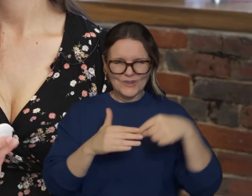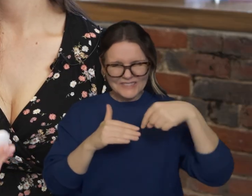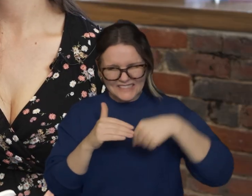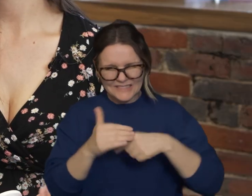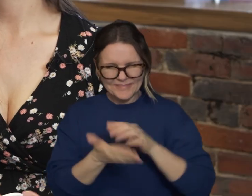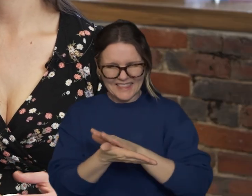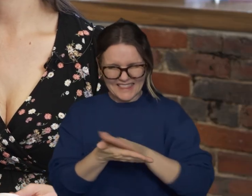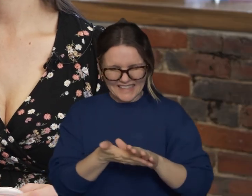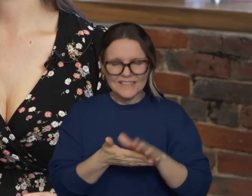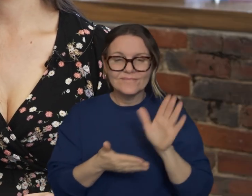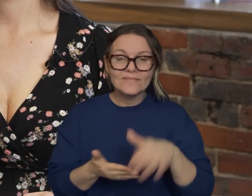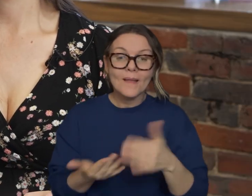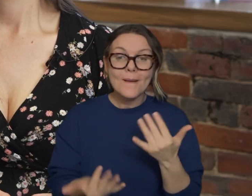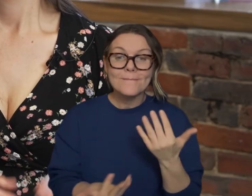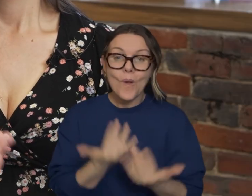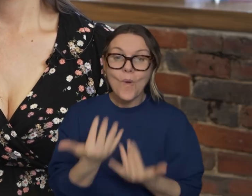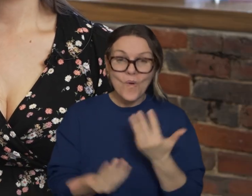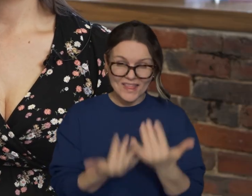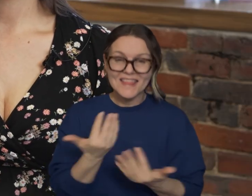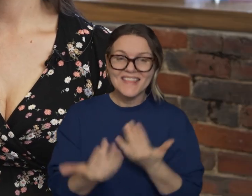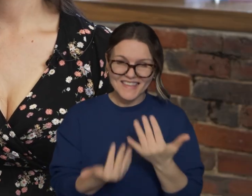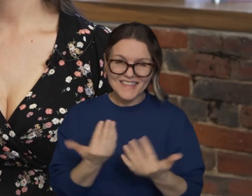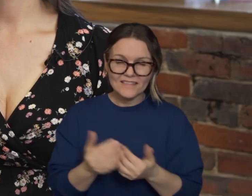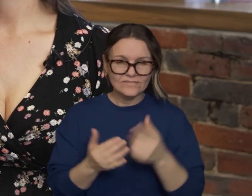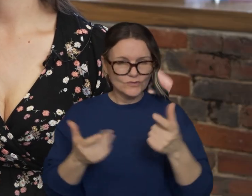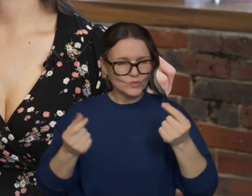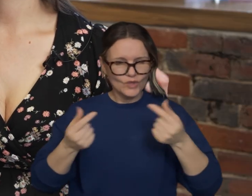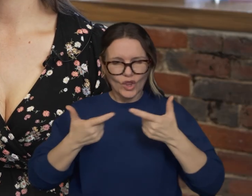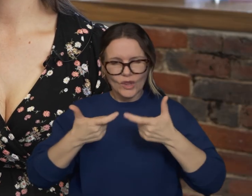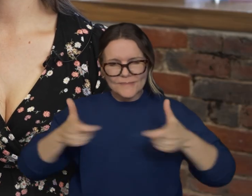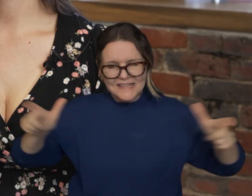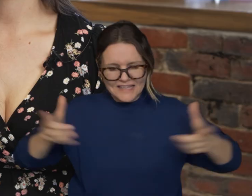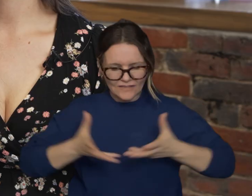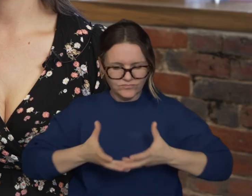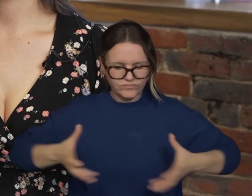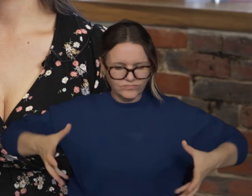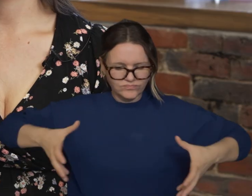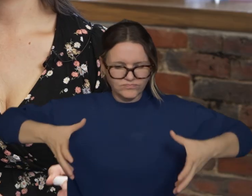the first one is boiling the boiling is really easy you just take a large stock pot you're going